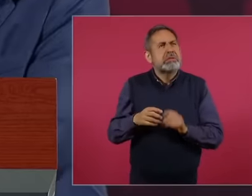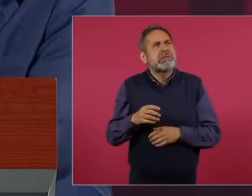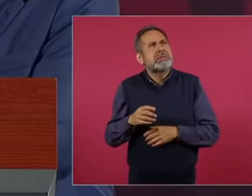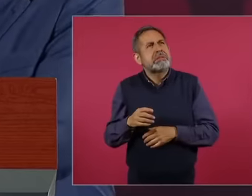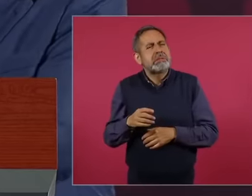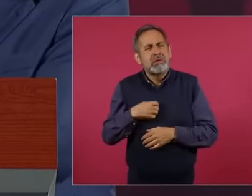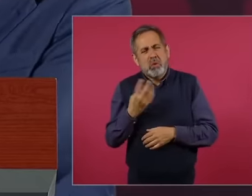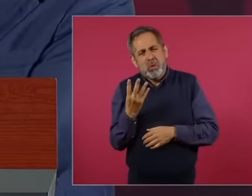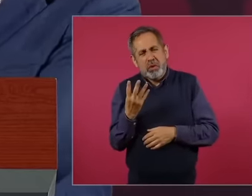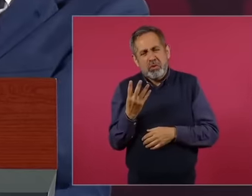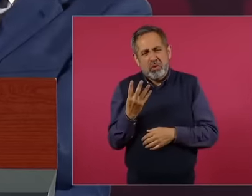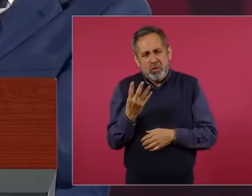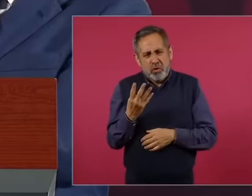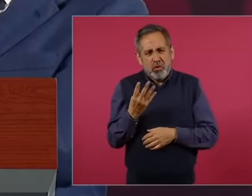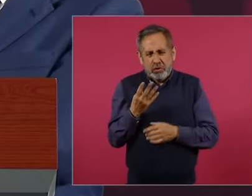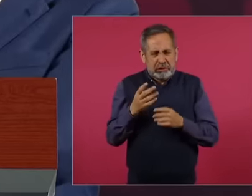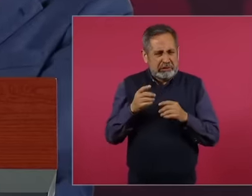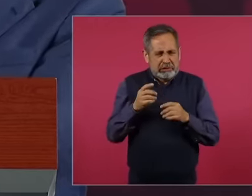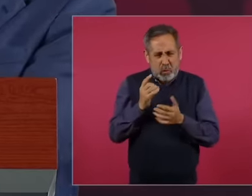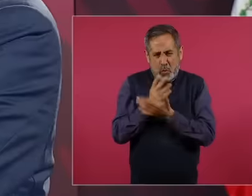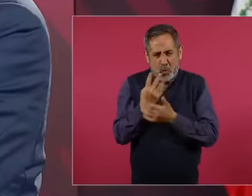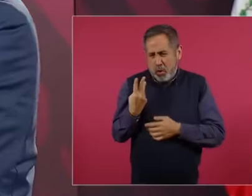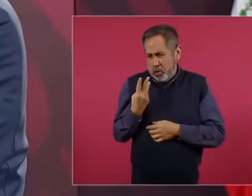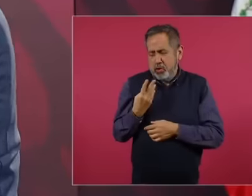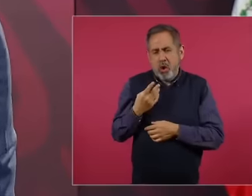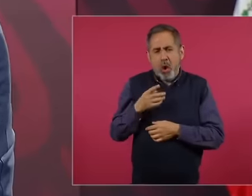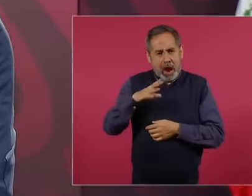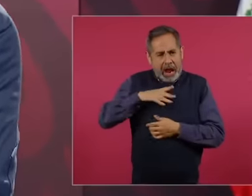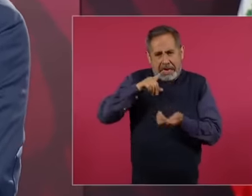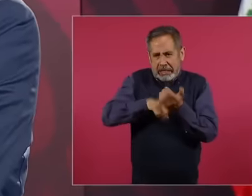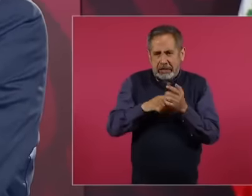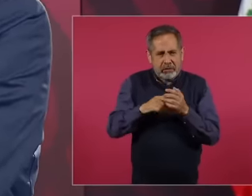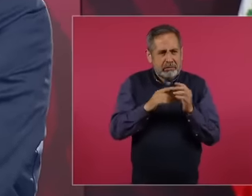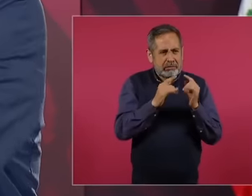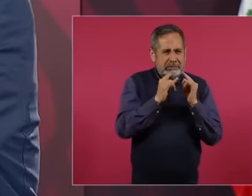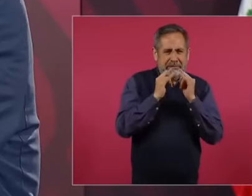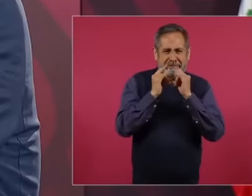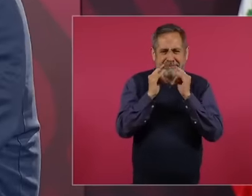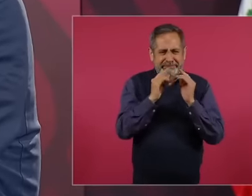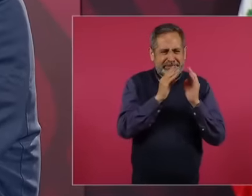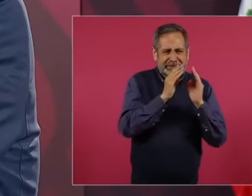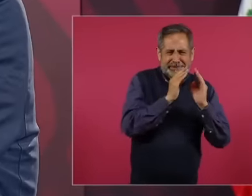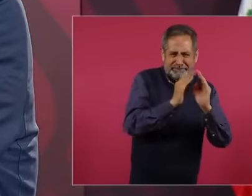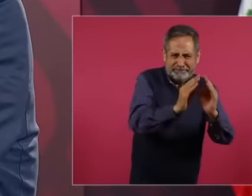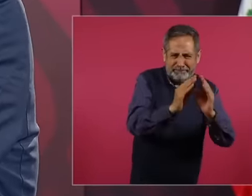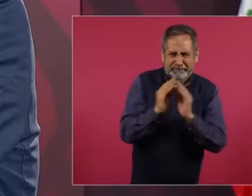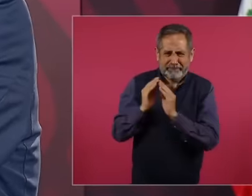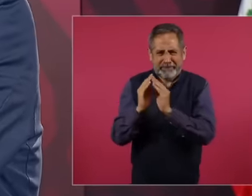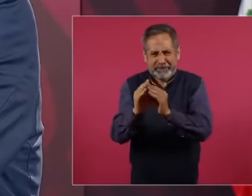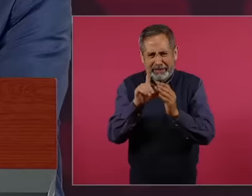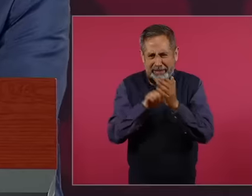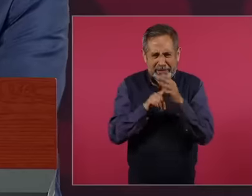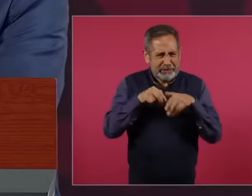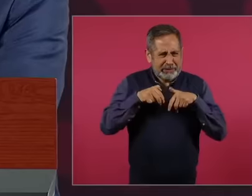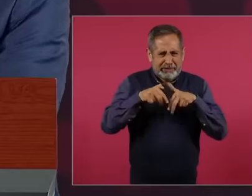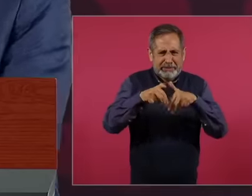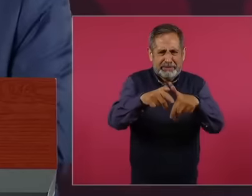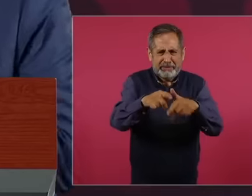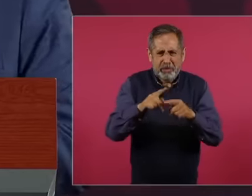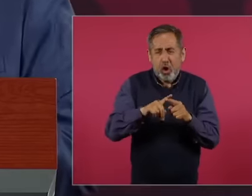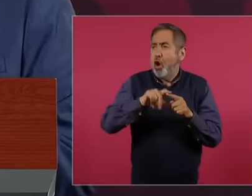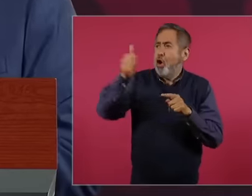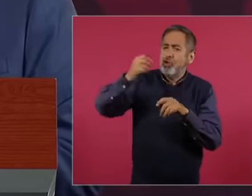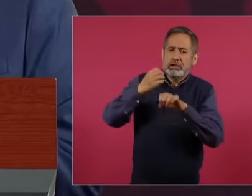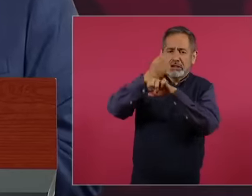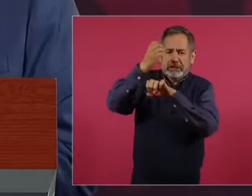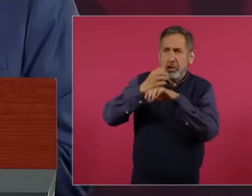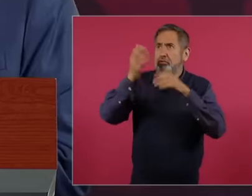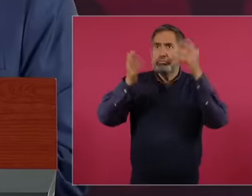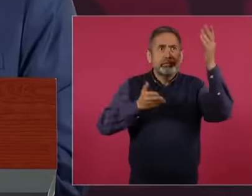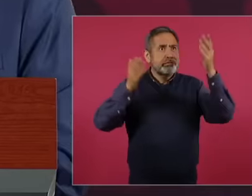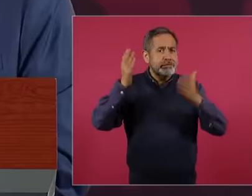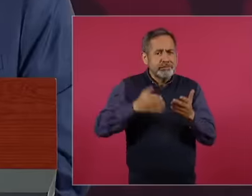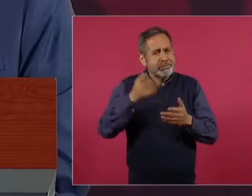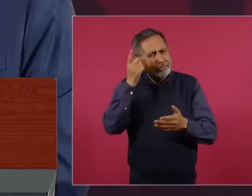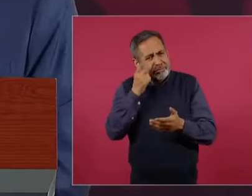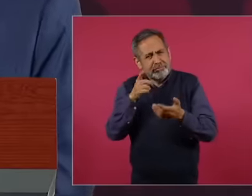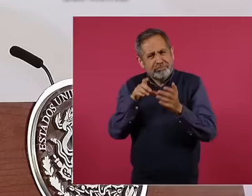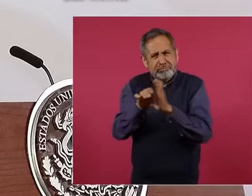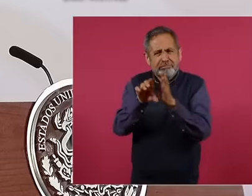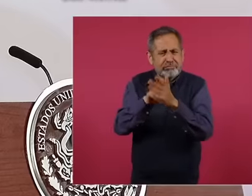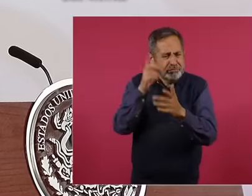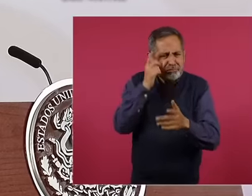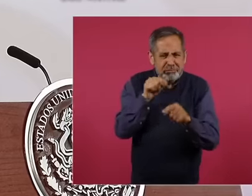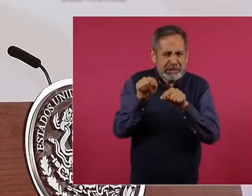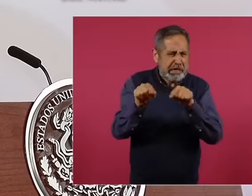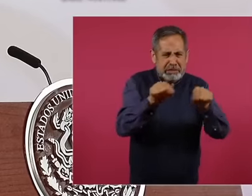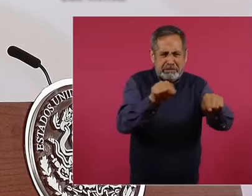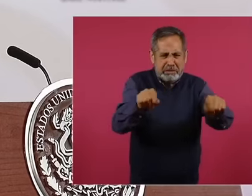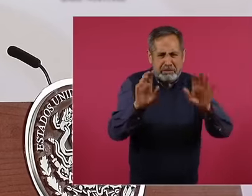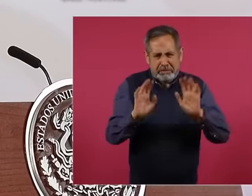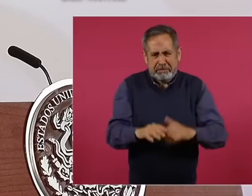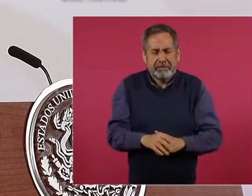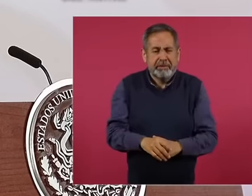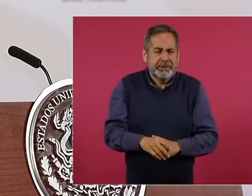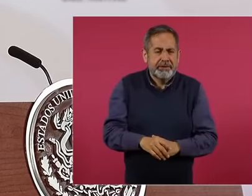four of us in that neighborhood this one The students from other states lived more, of course, there was a communal bathroom